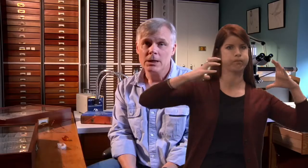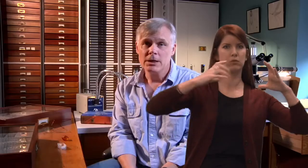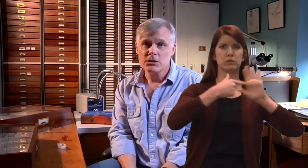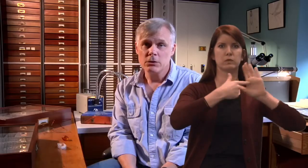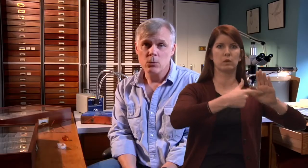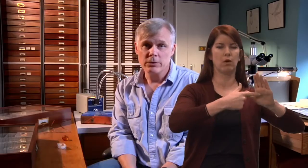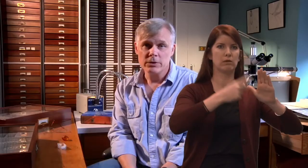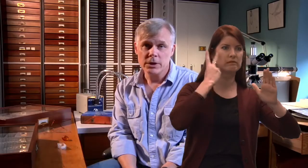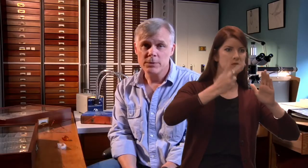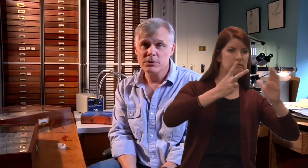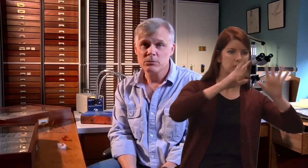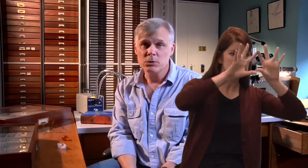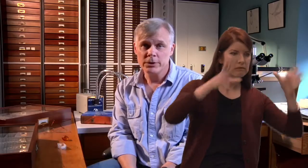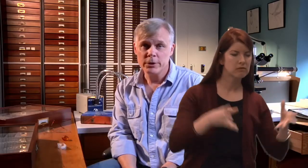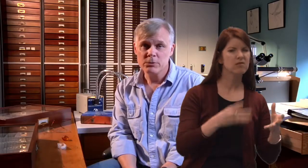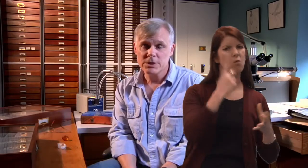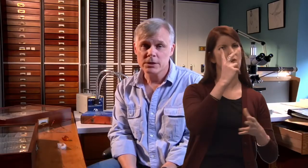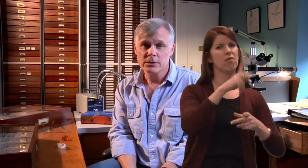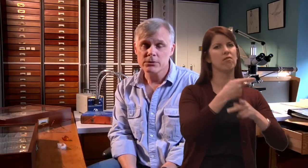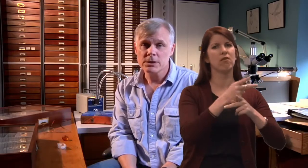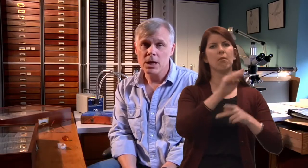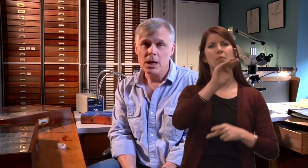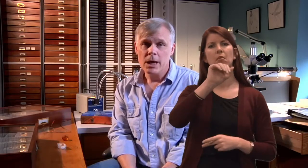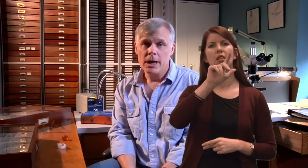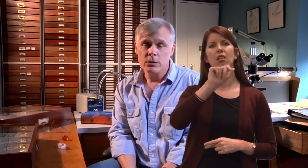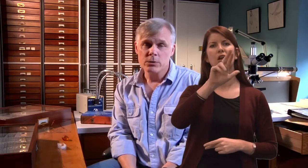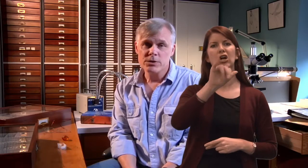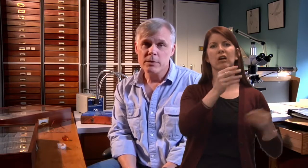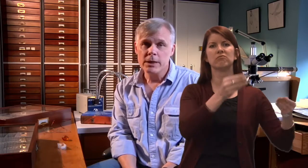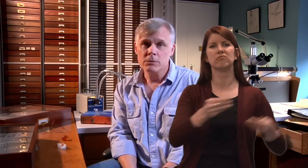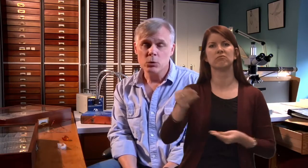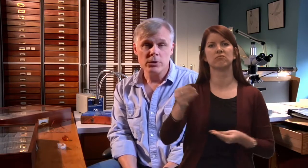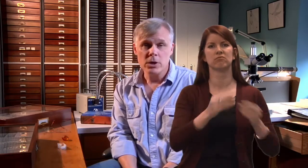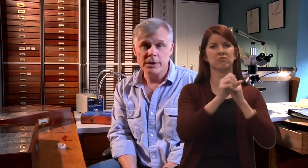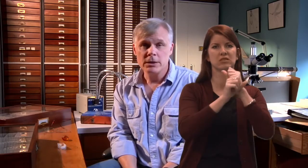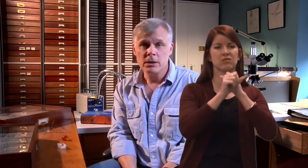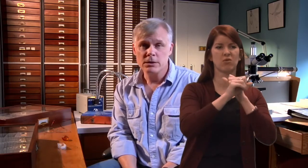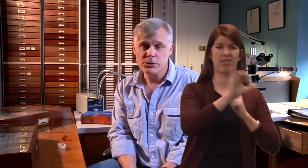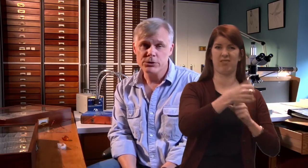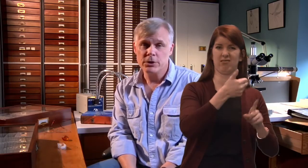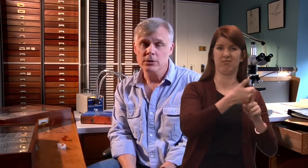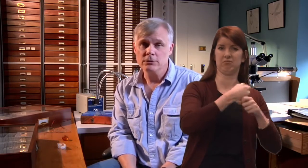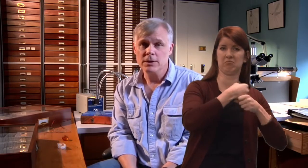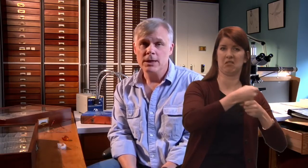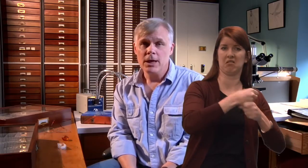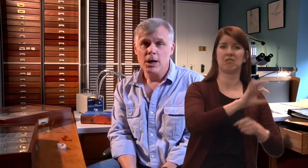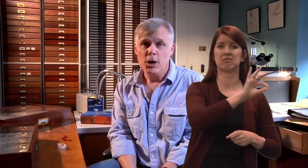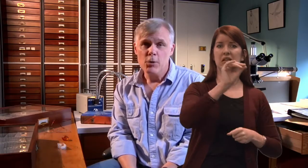It's one of the types of malaria mosquitoes, and it was made more than 90 years ago,